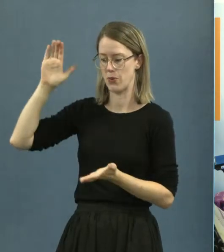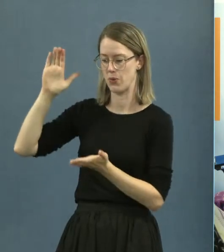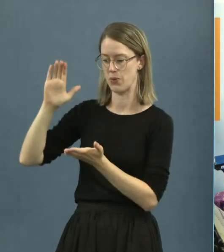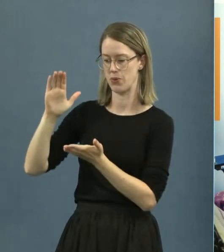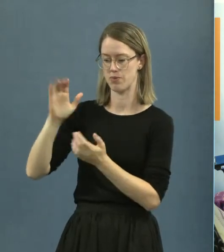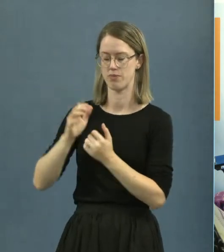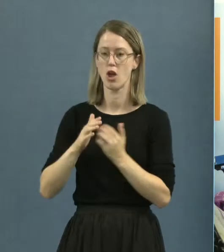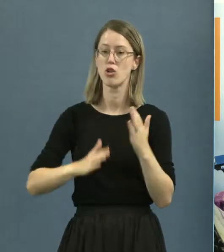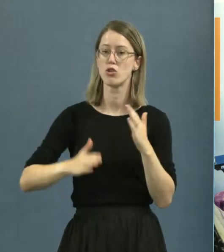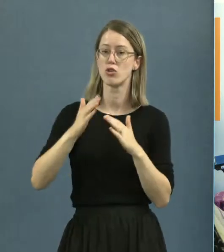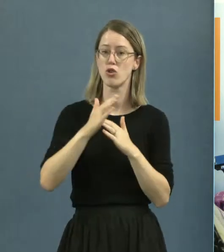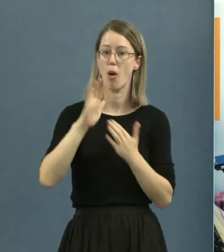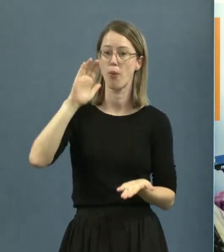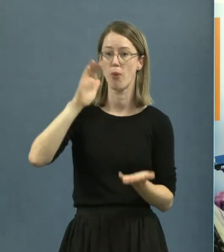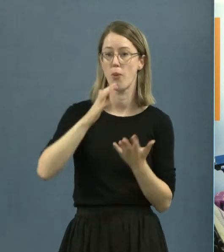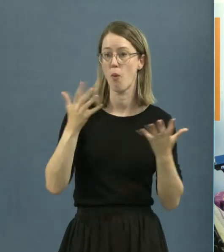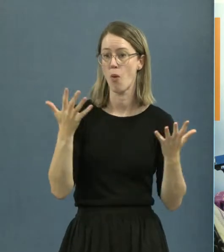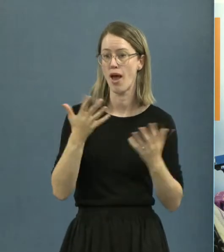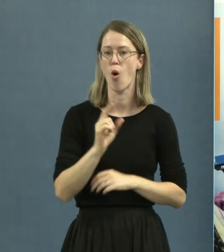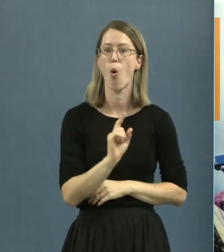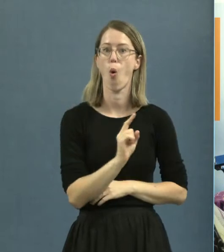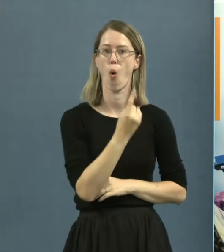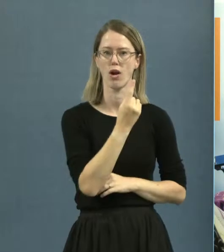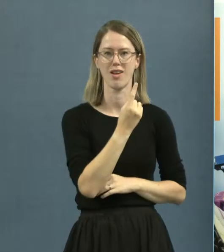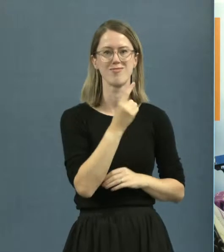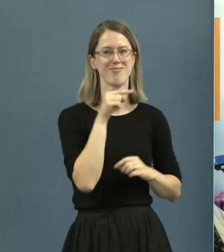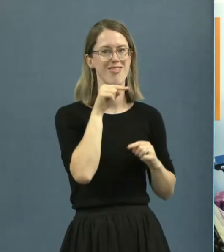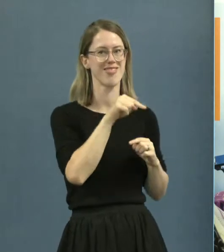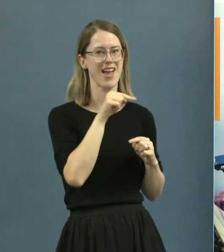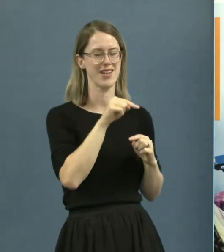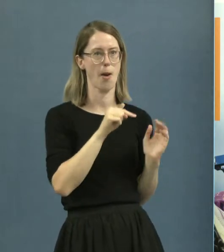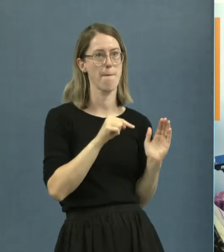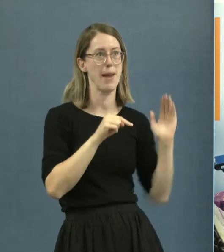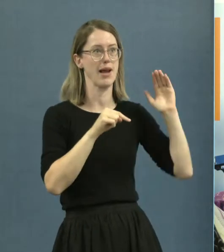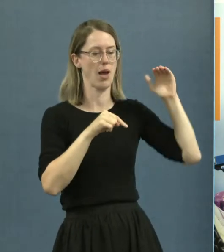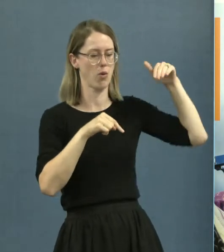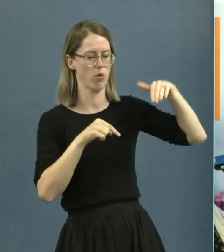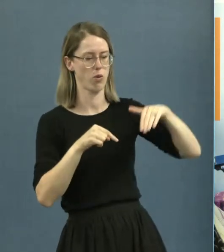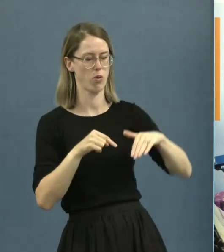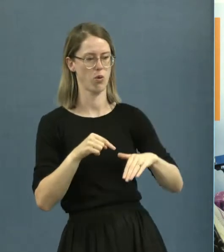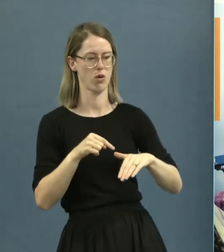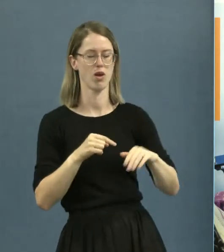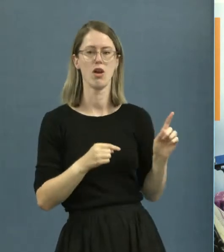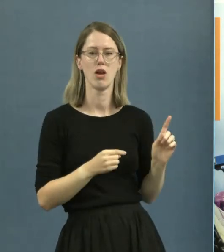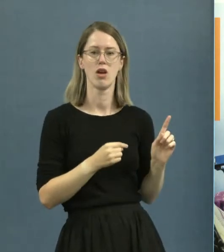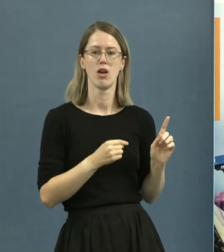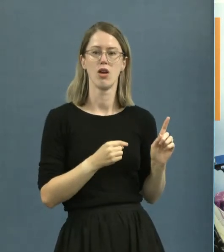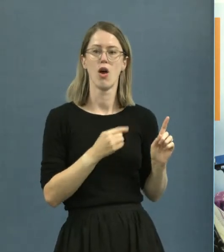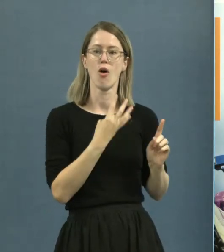been most pronounced in Auckland, where reported case